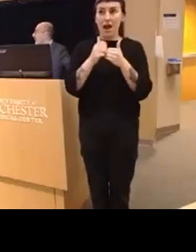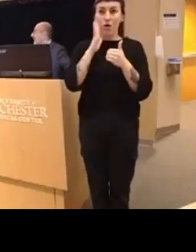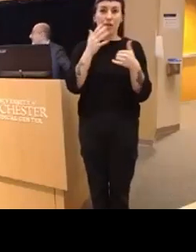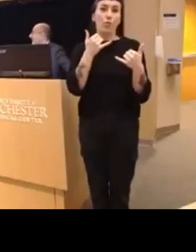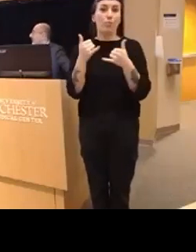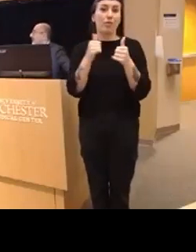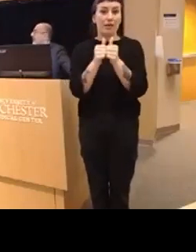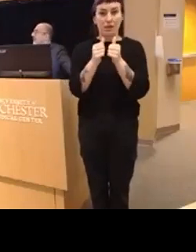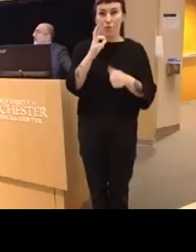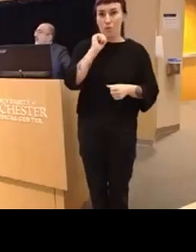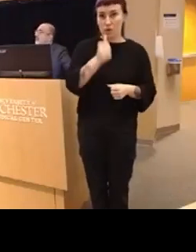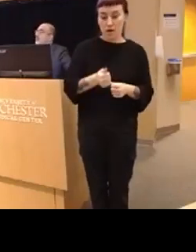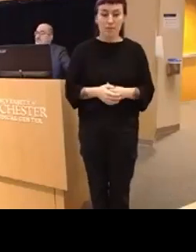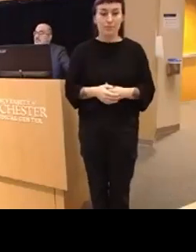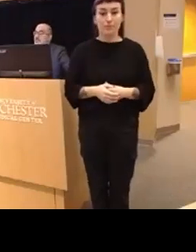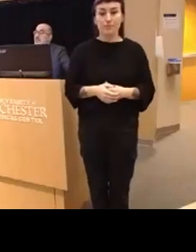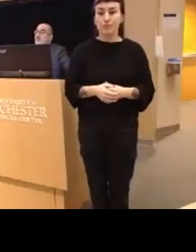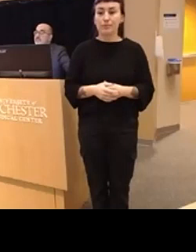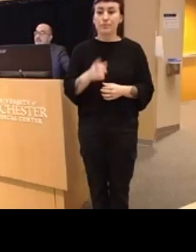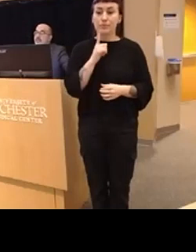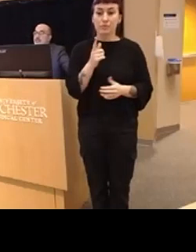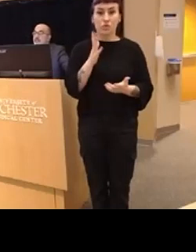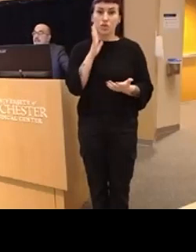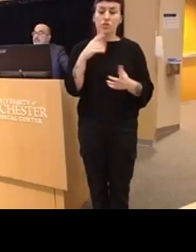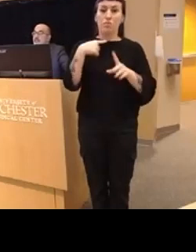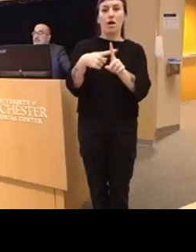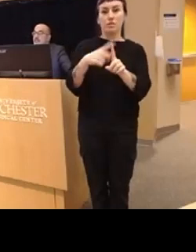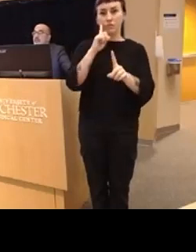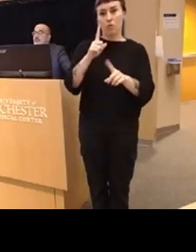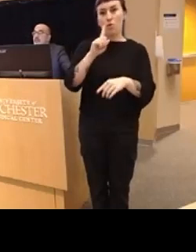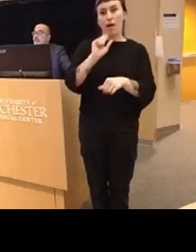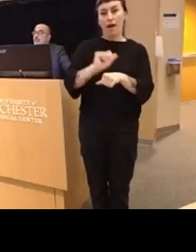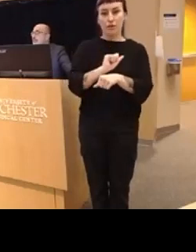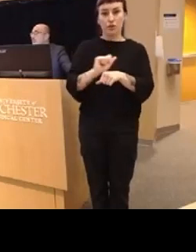or not and I think in my view is that there's a big upside to actually uh compromising and